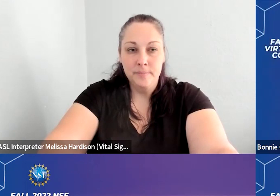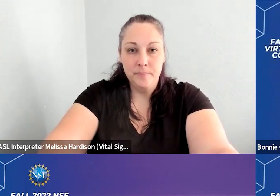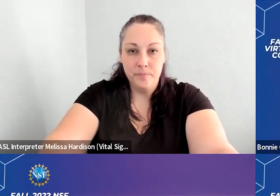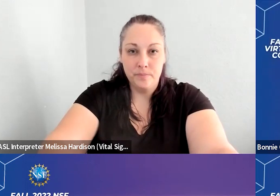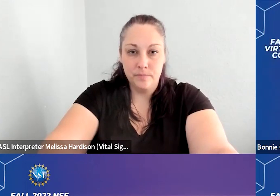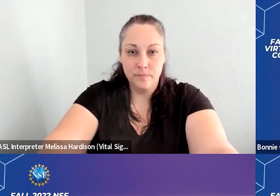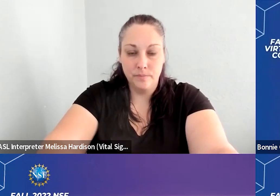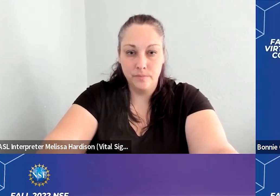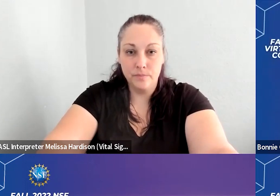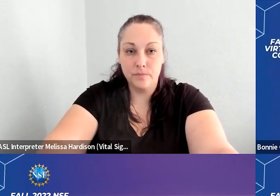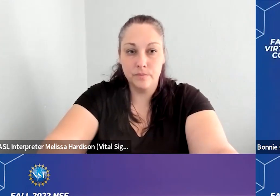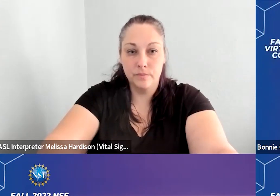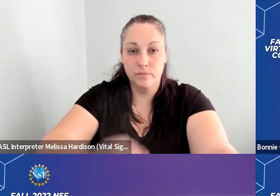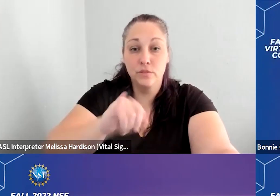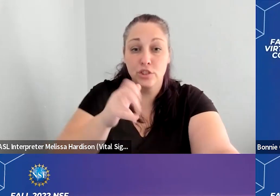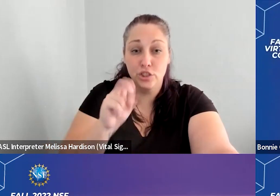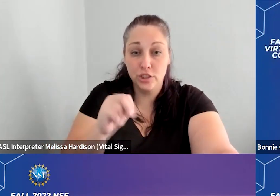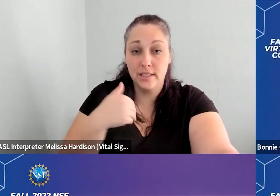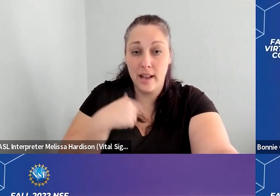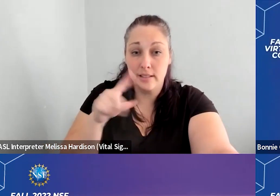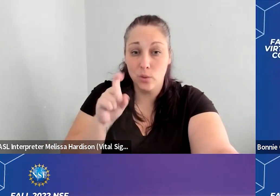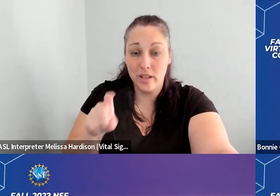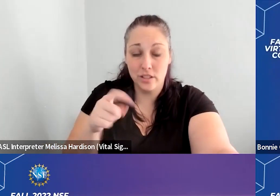And then if you, you know, want to add anything, Luis or Bonnie,